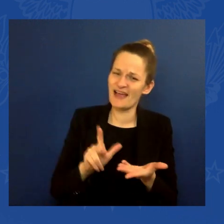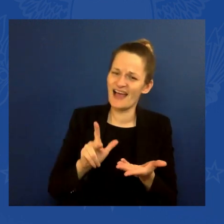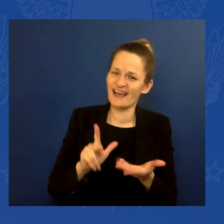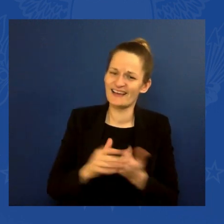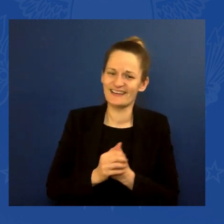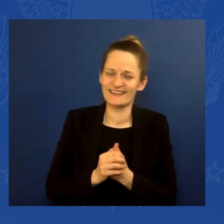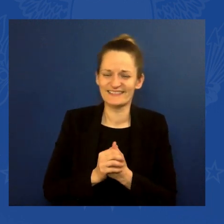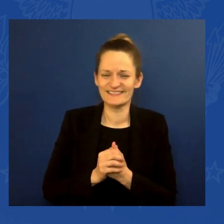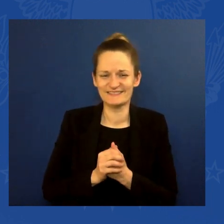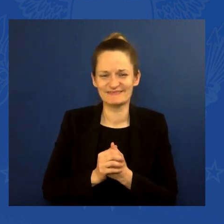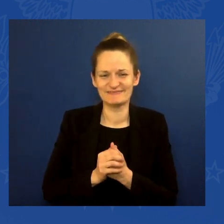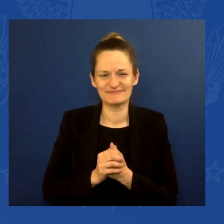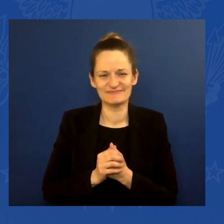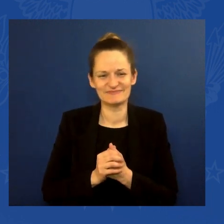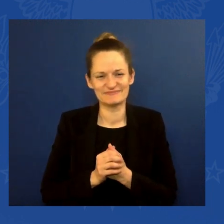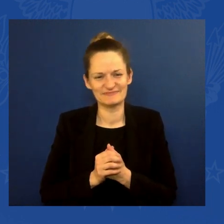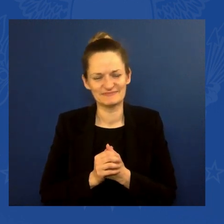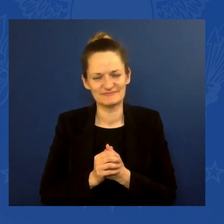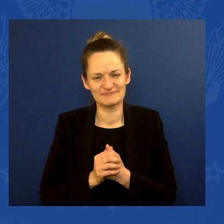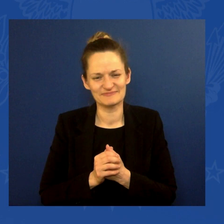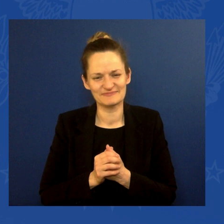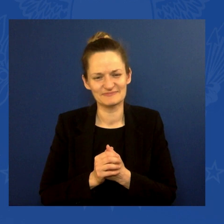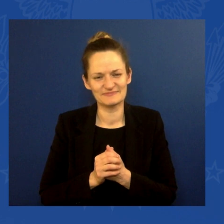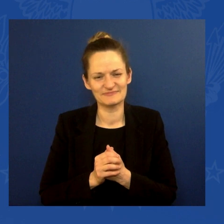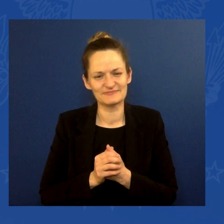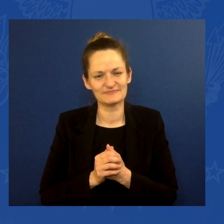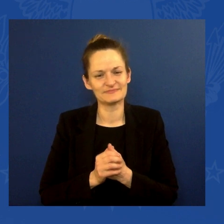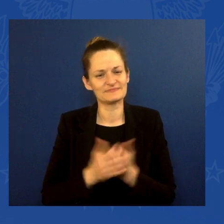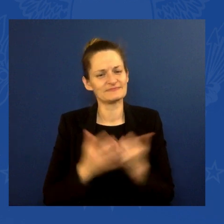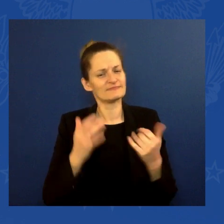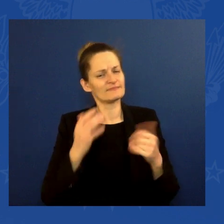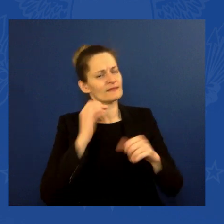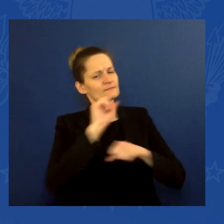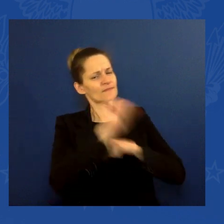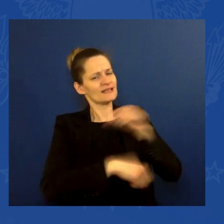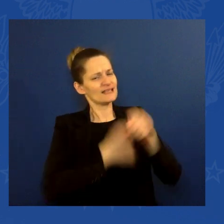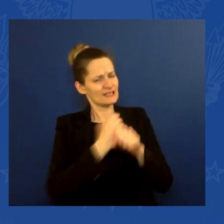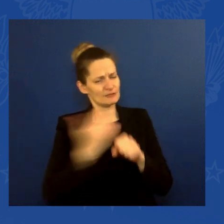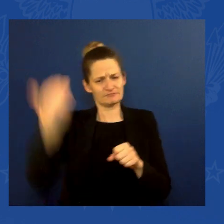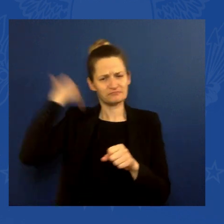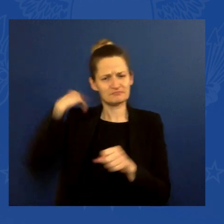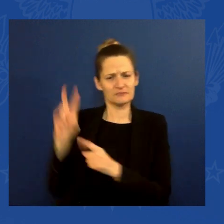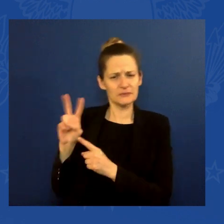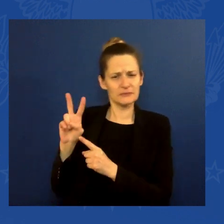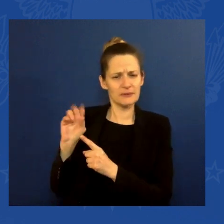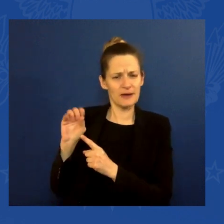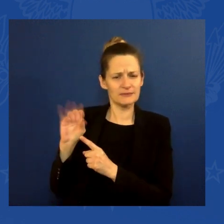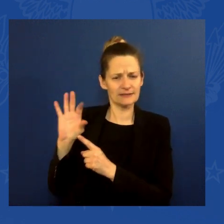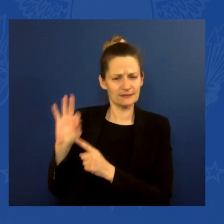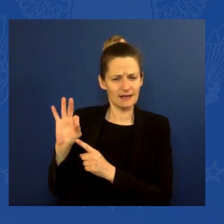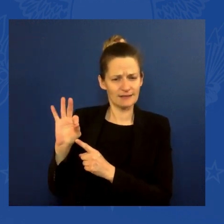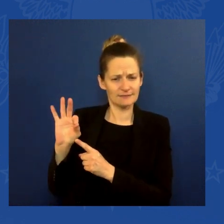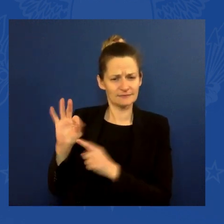In 2009, at the White House Shamrock Ceremony, when you were foreign minister and I was vice president.